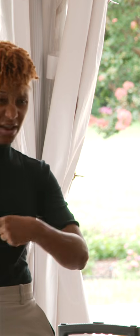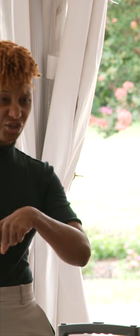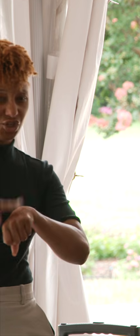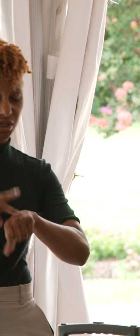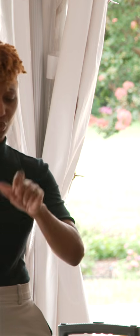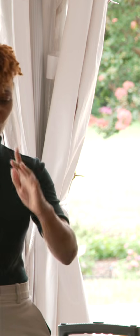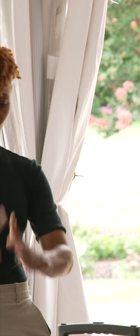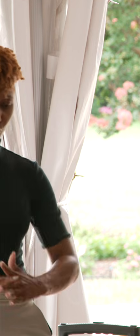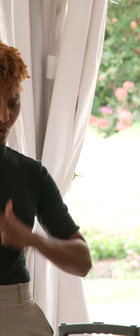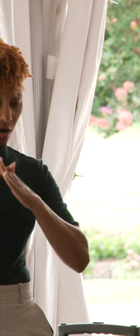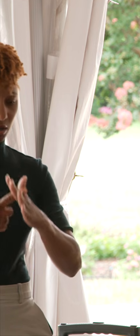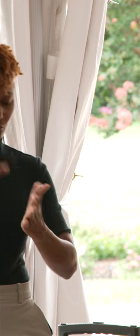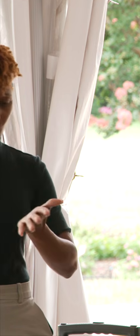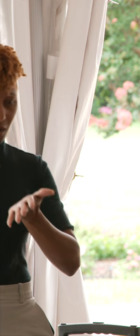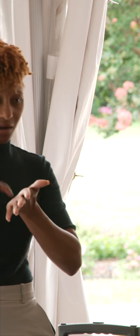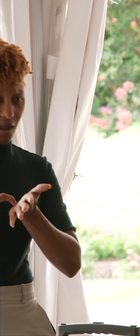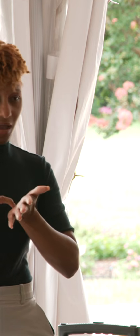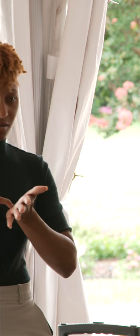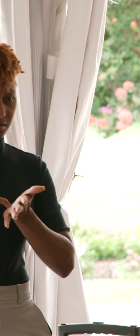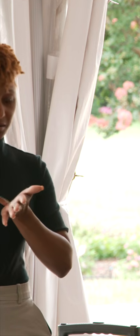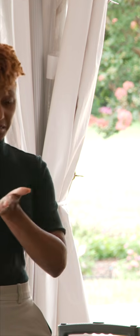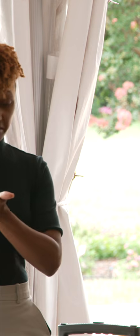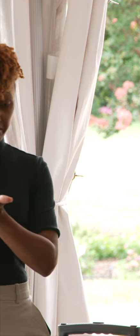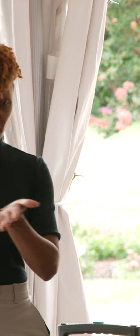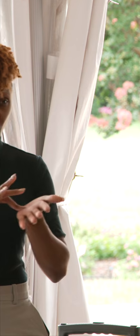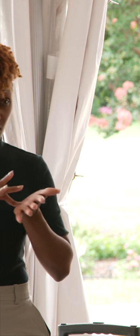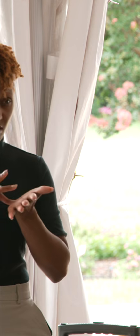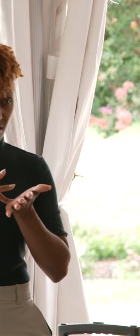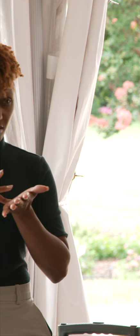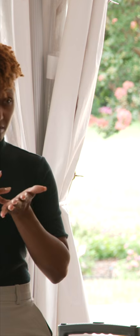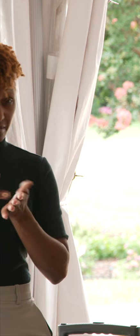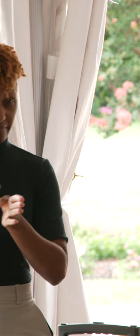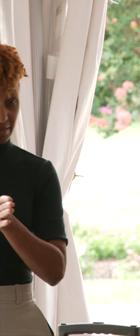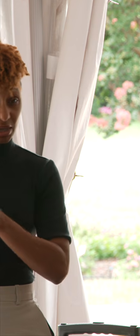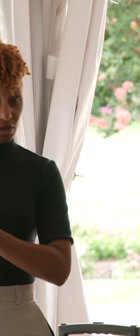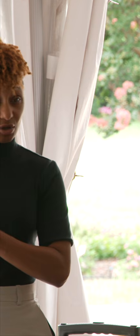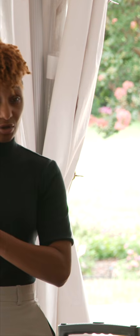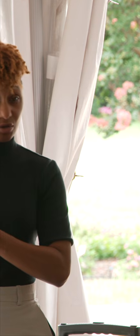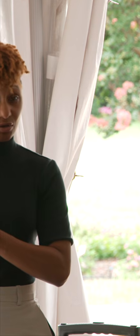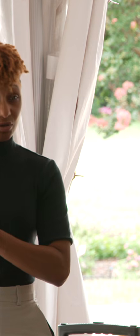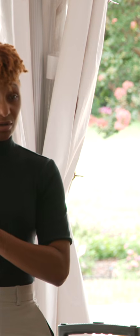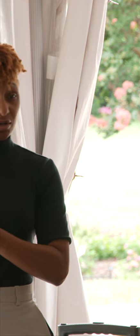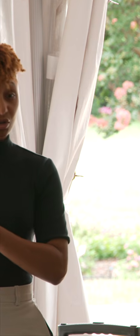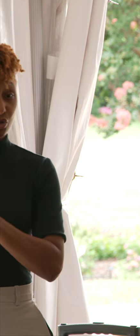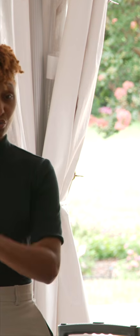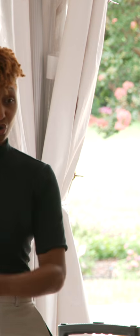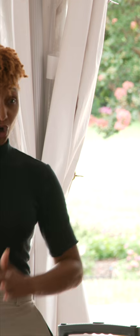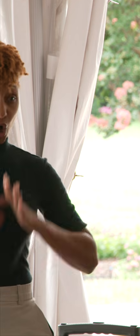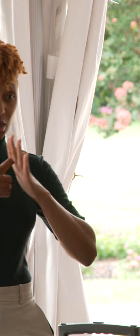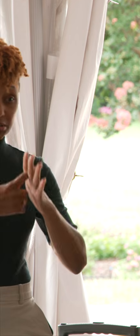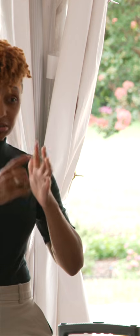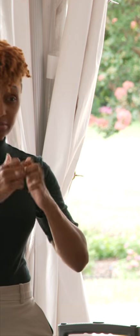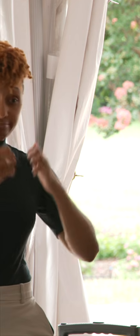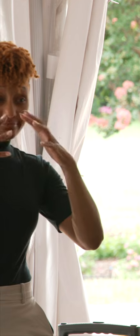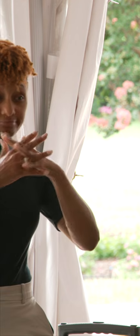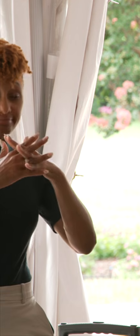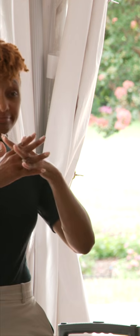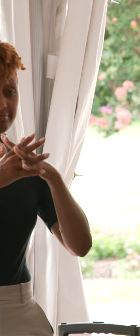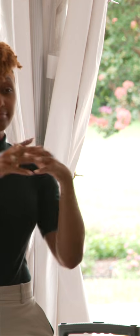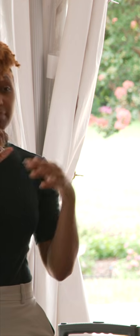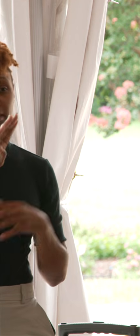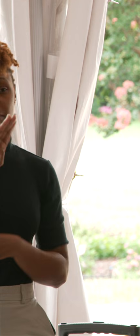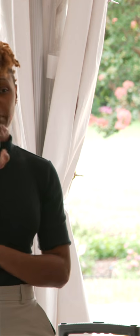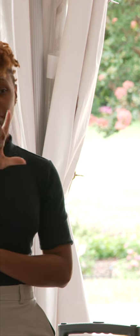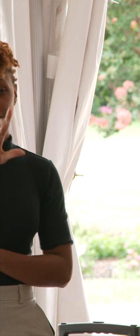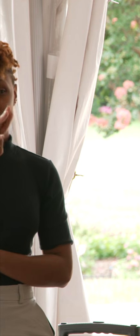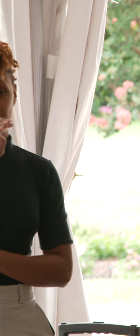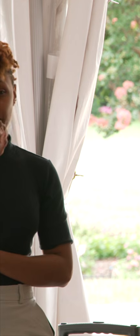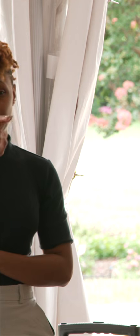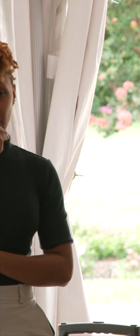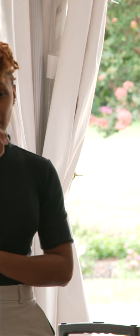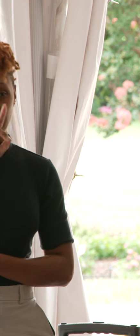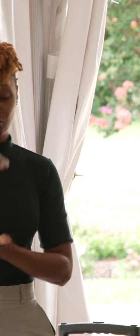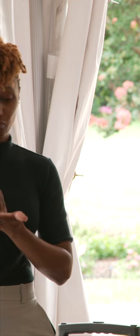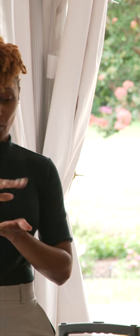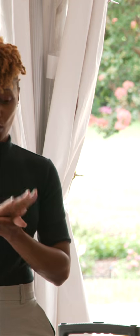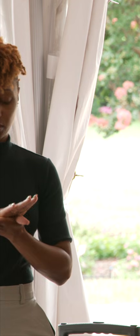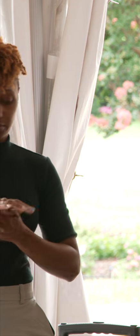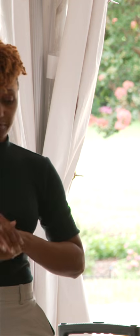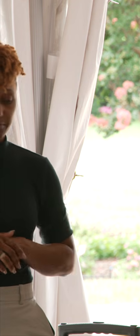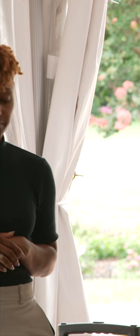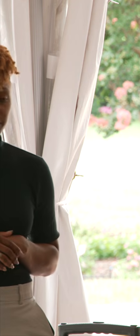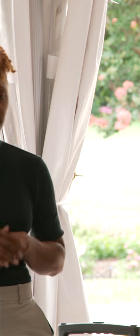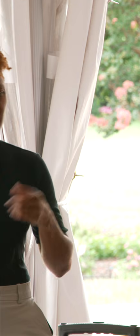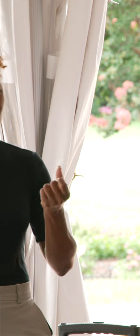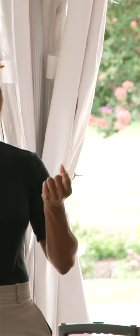conscience and ultimately draft the Belmont Report. To understand why the Belmont Report